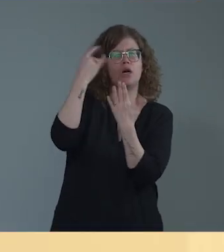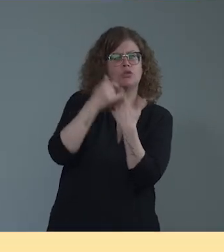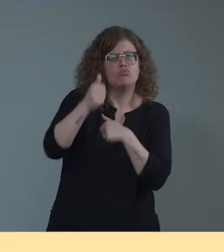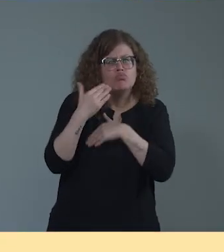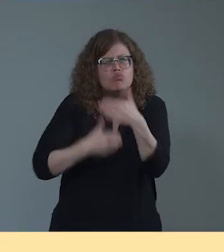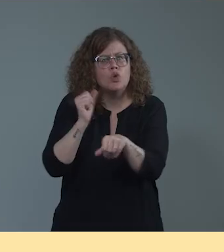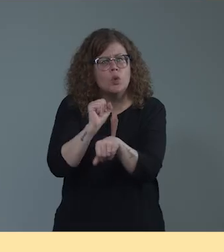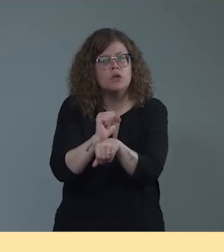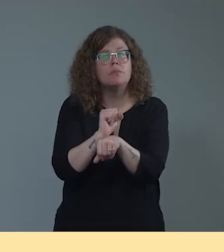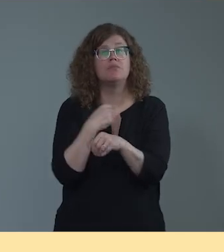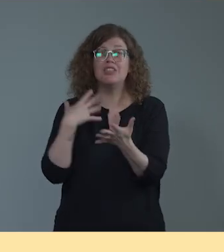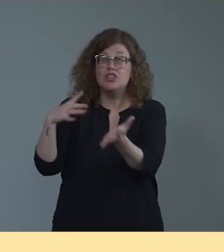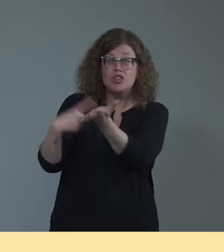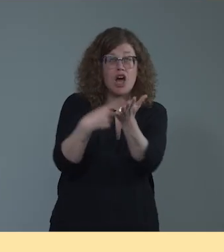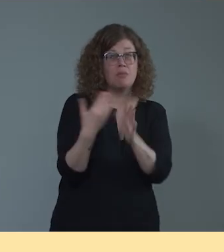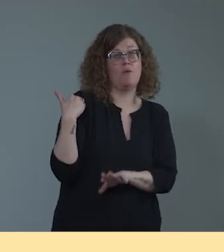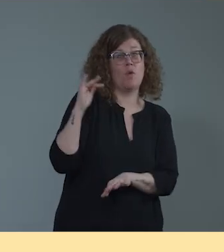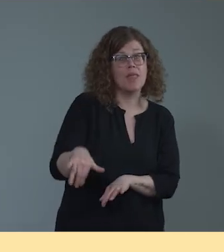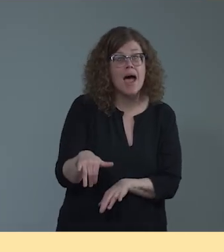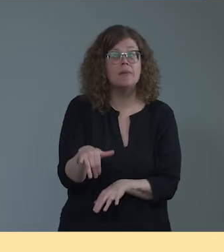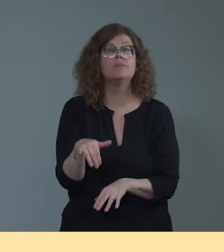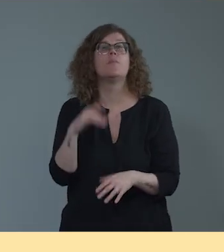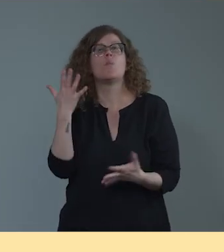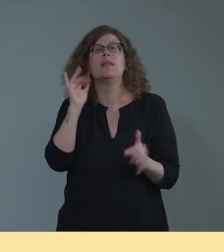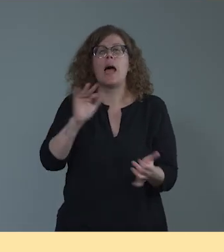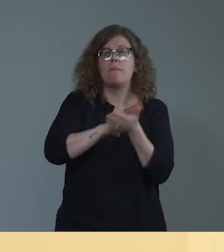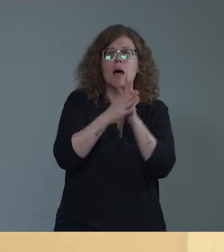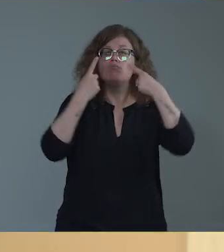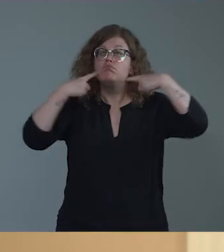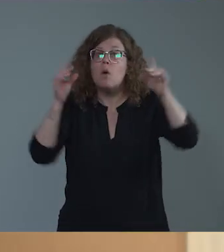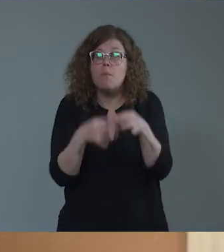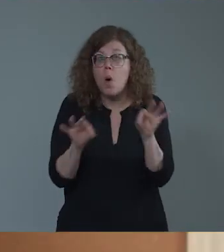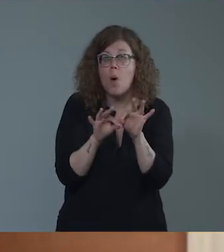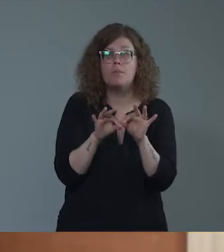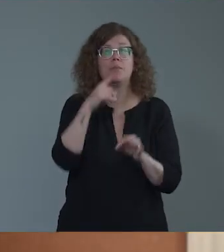we talked about early on, this is where that becomes really important. Because if your project team